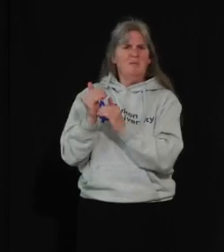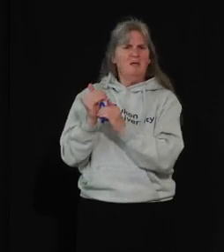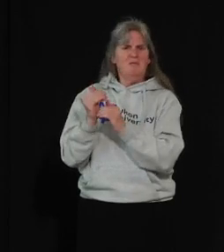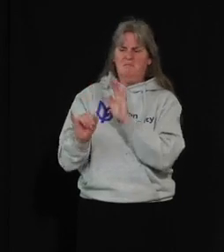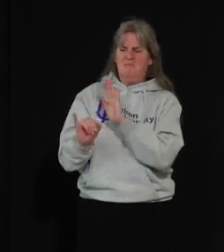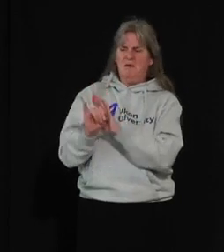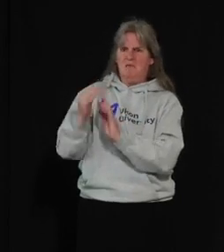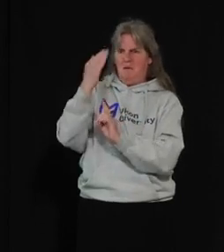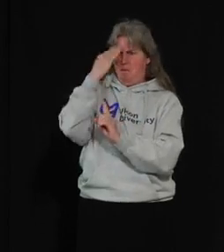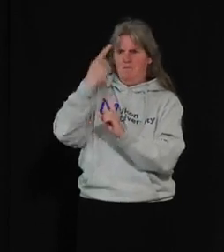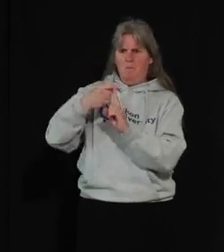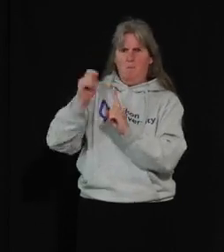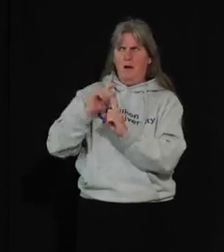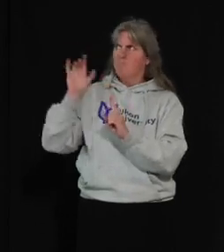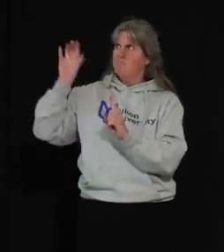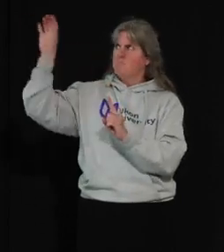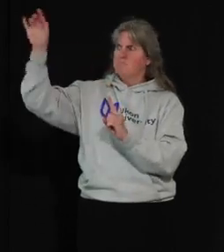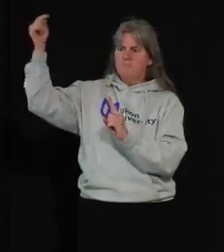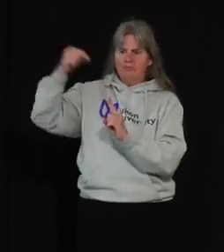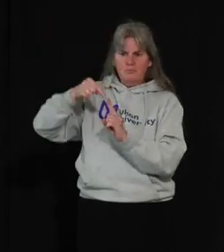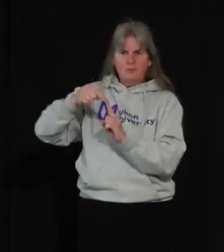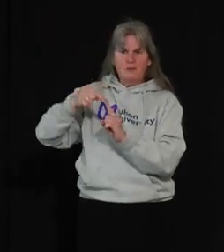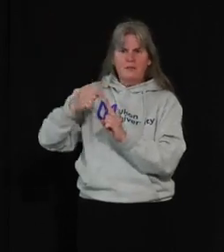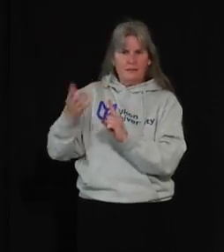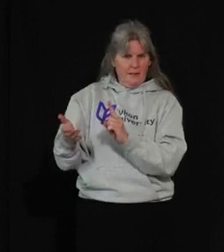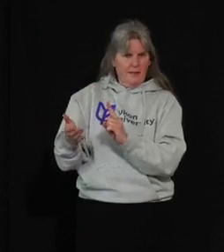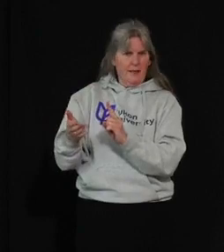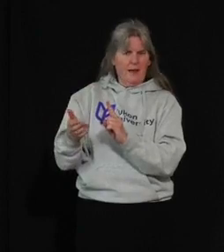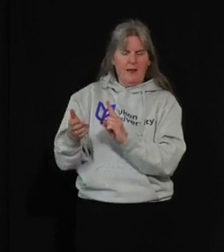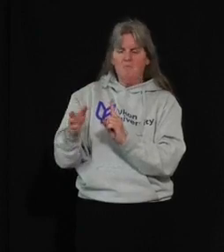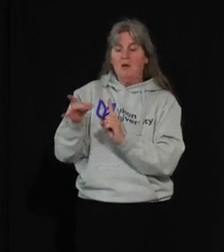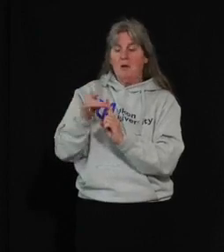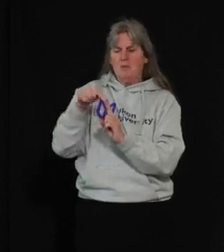contained and identified cases. Even clusters that the contact